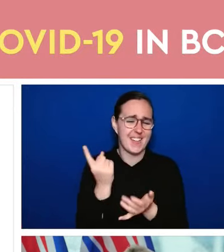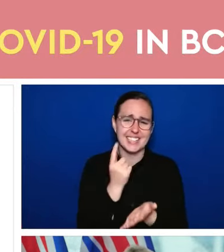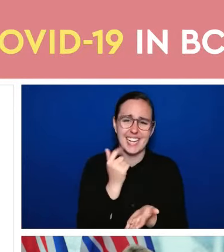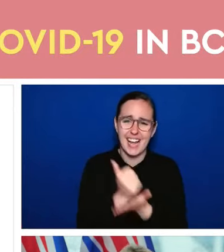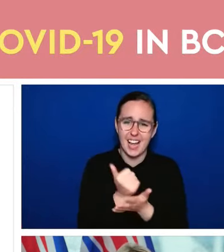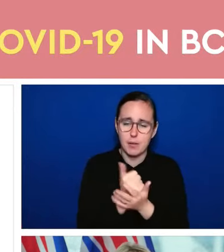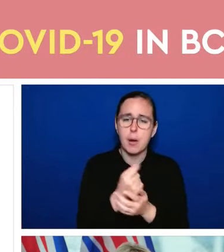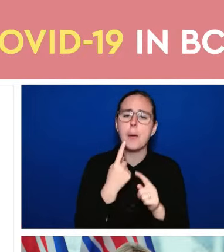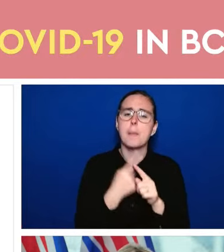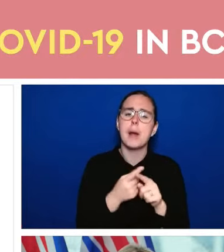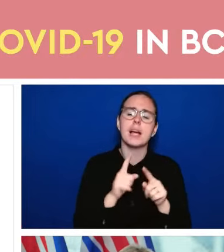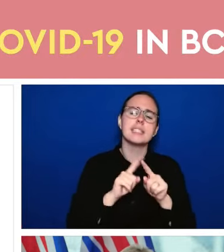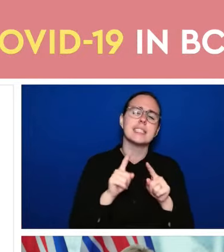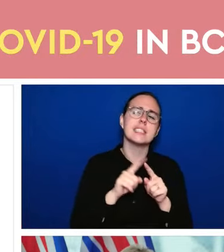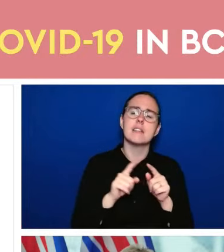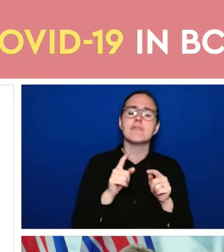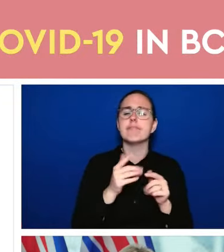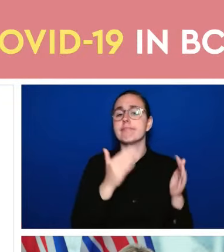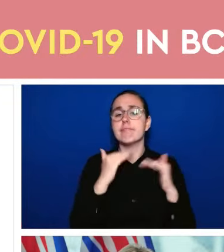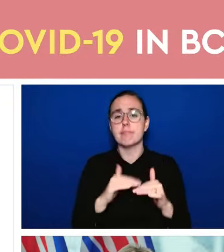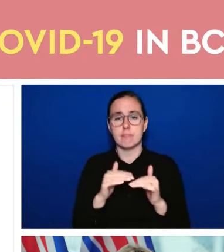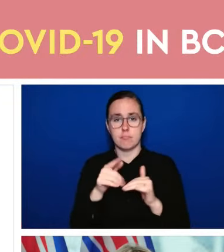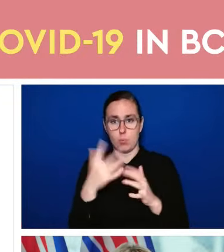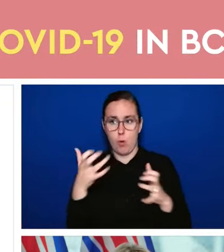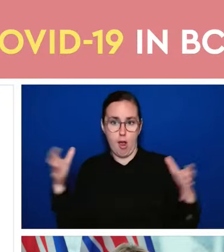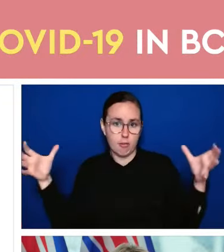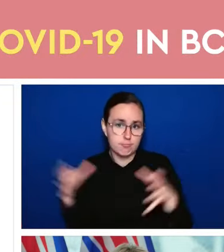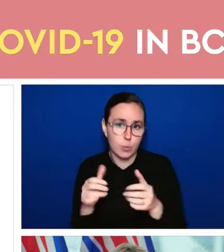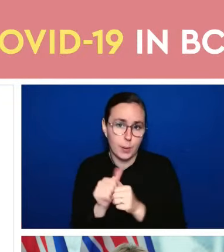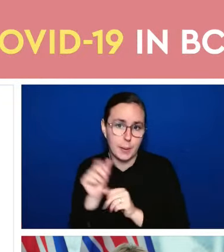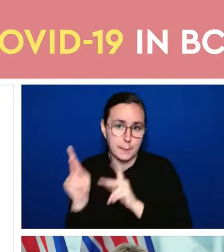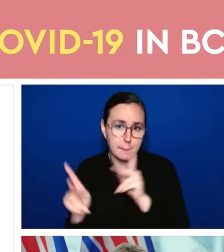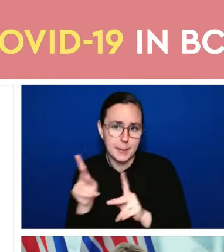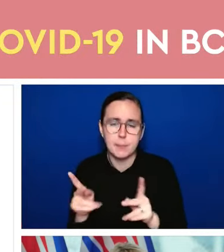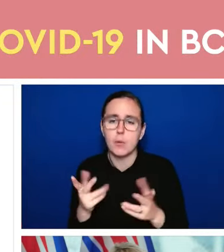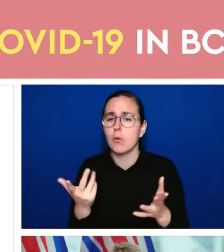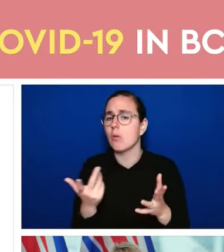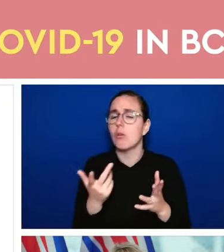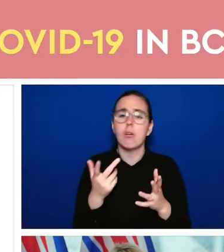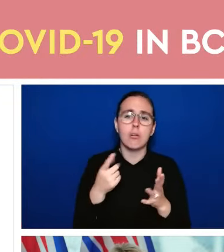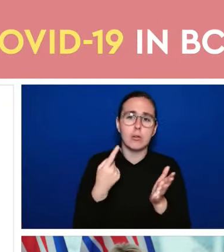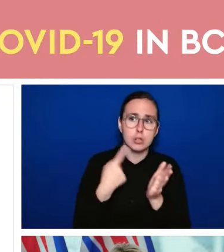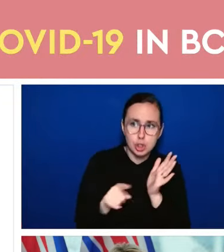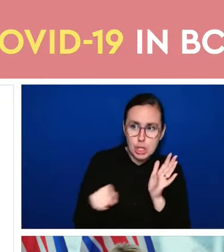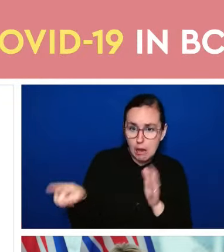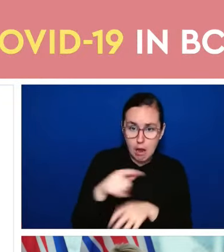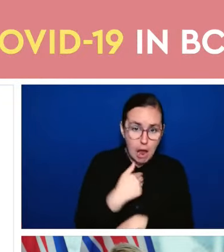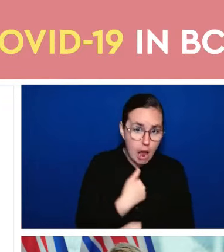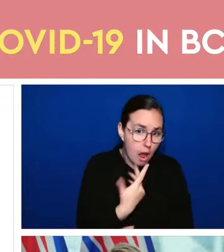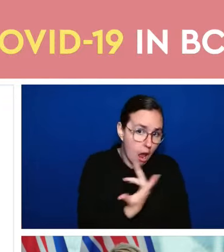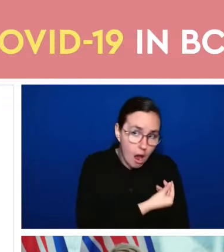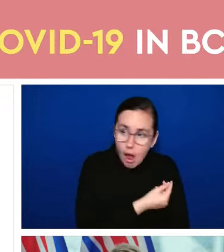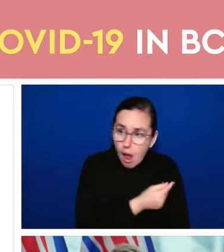on how we're feeling depending on our vaccination status who are going to be with. Because